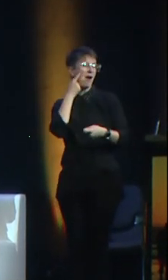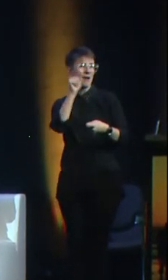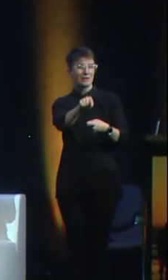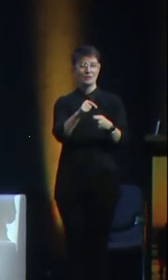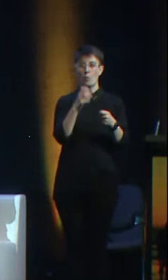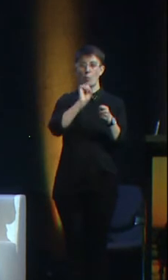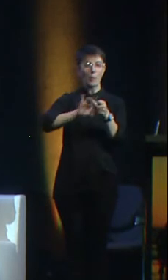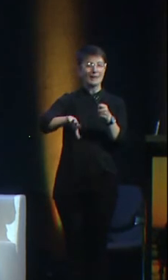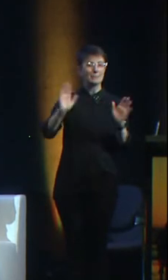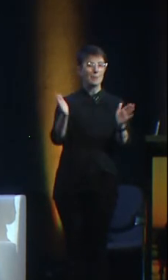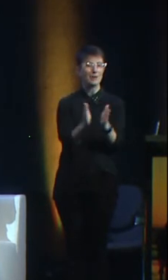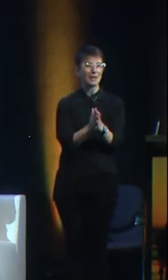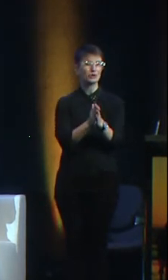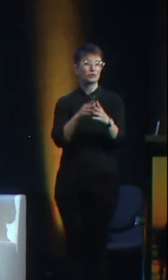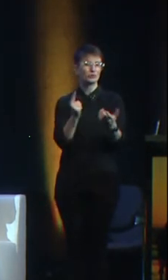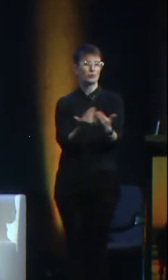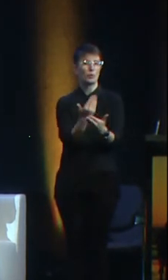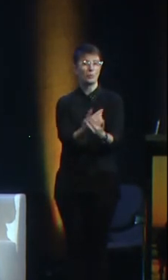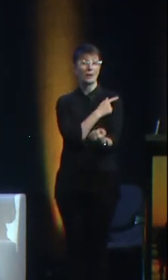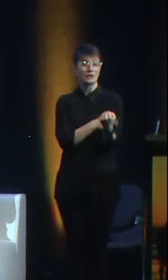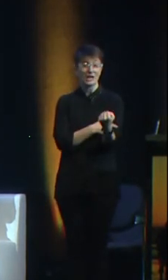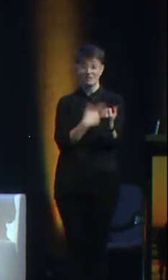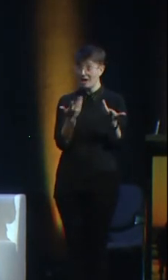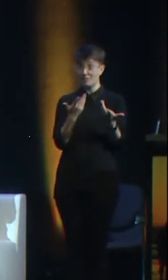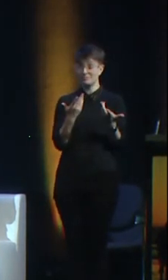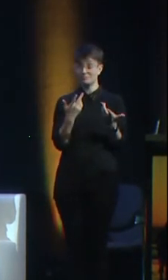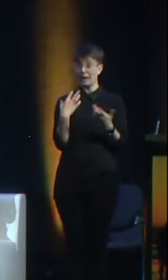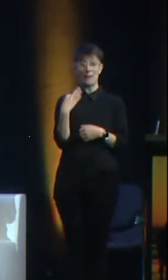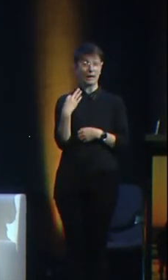By the way the applications are still open so people in the room you want to get onsite